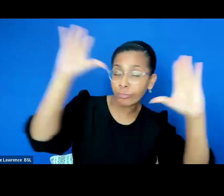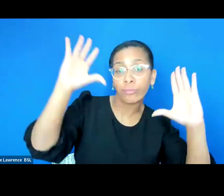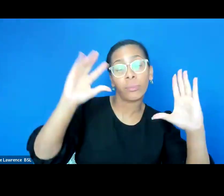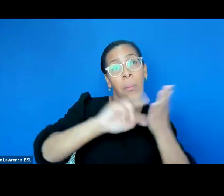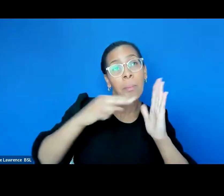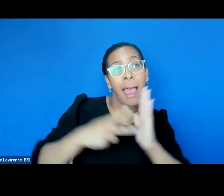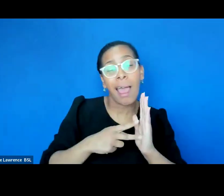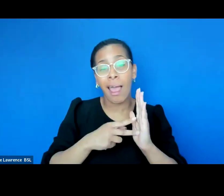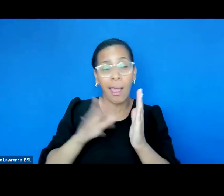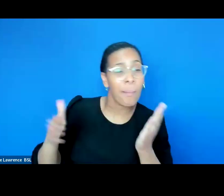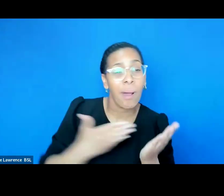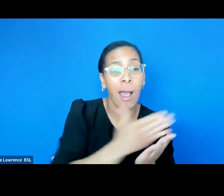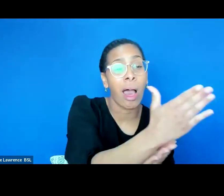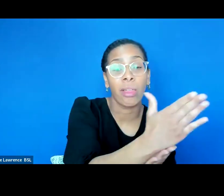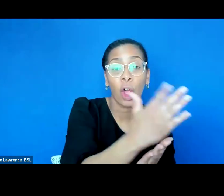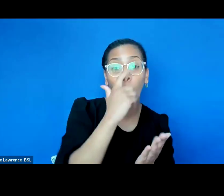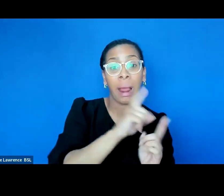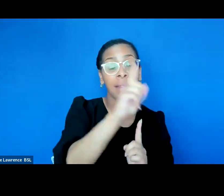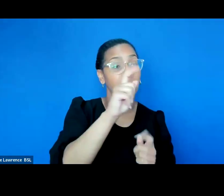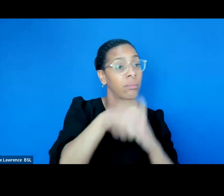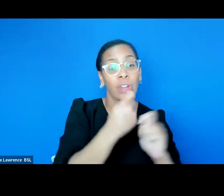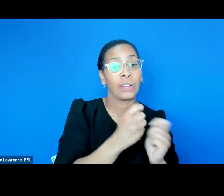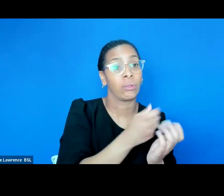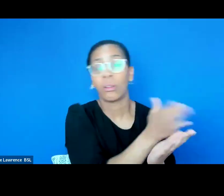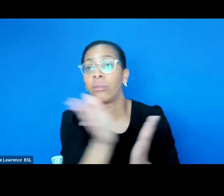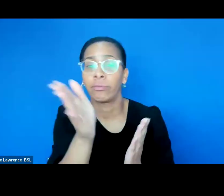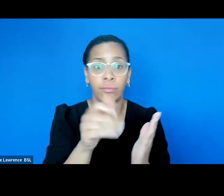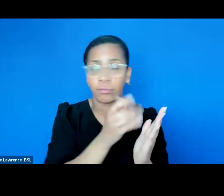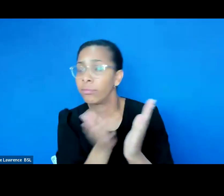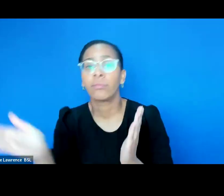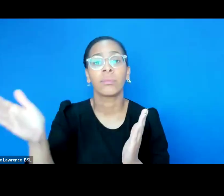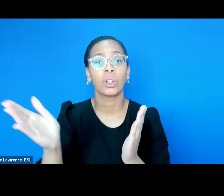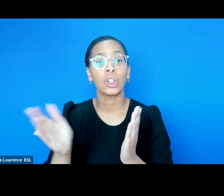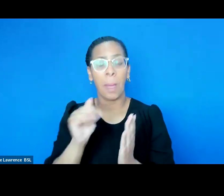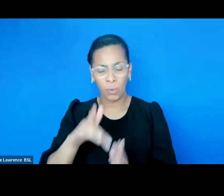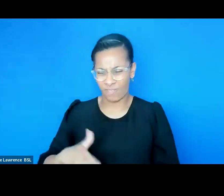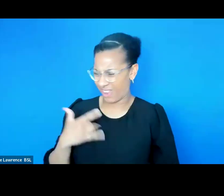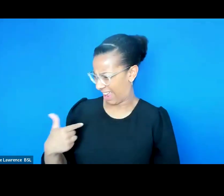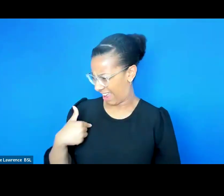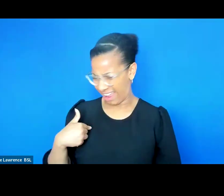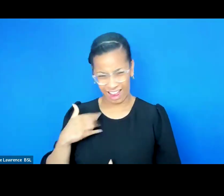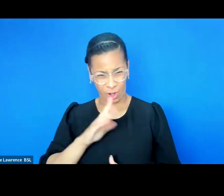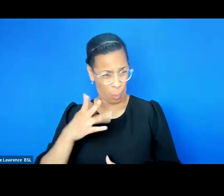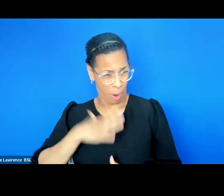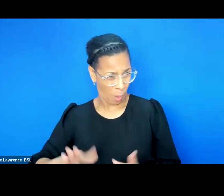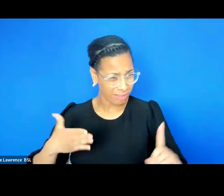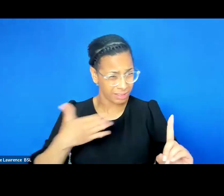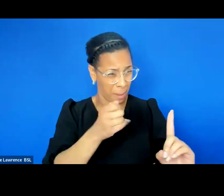And while at some points in your career that might feel uncomfortable, it's okay. I went on to Ecuador, from Ecuador to Panama.